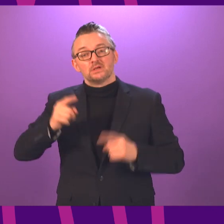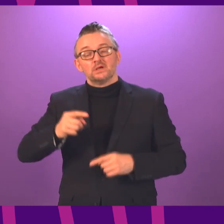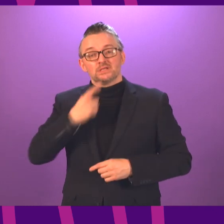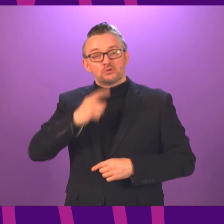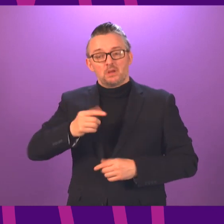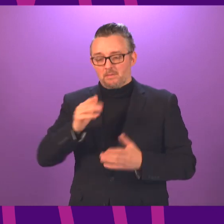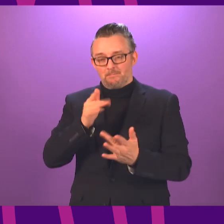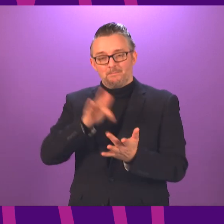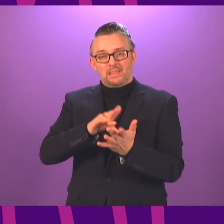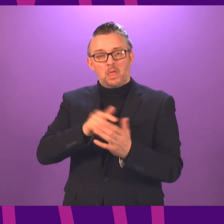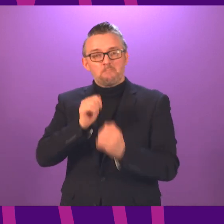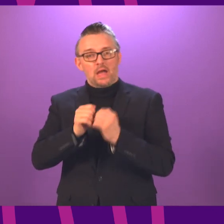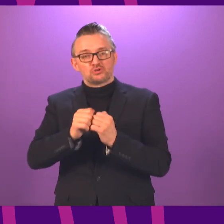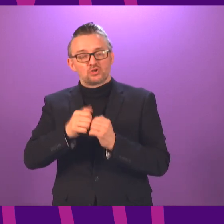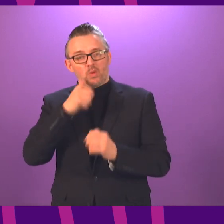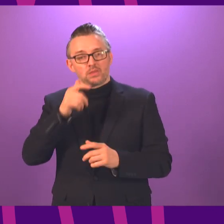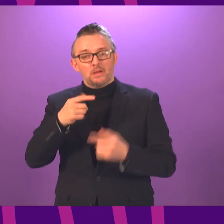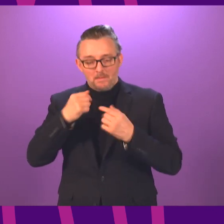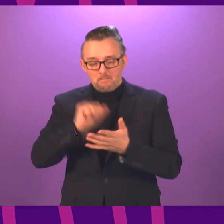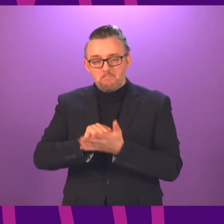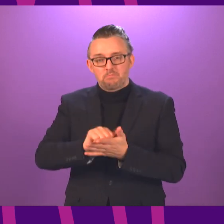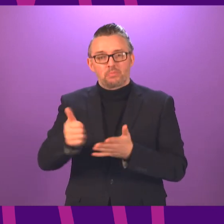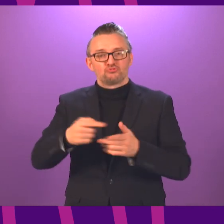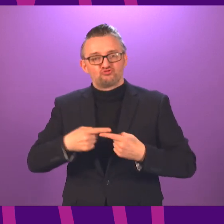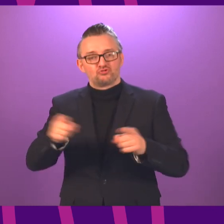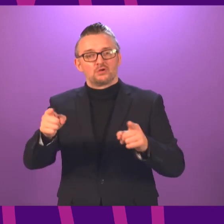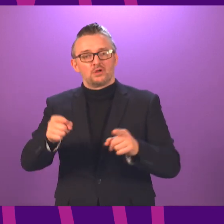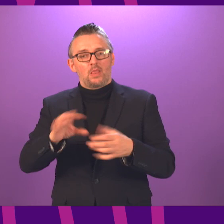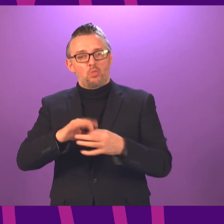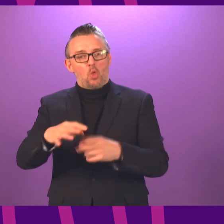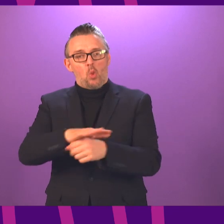for the further easing of restrictions that will be based on a local approach. However,